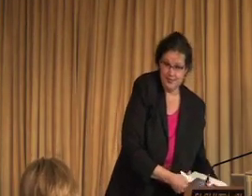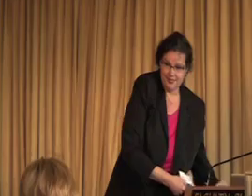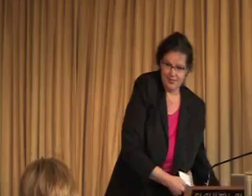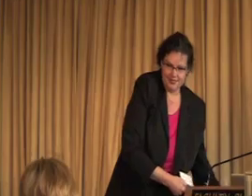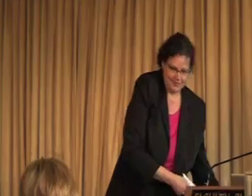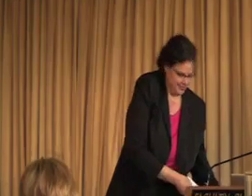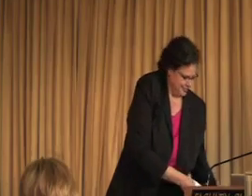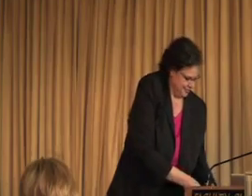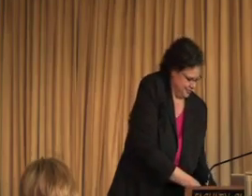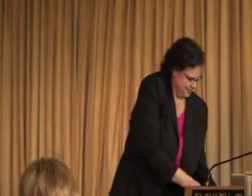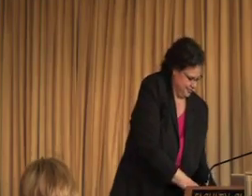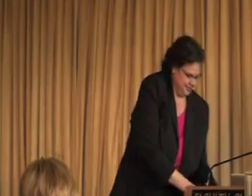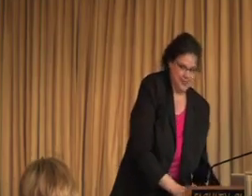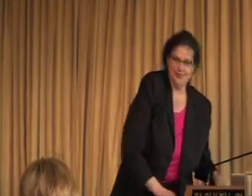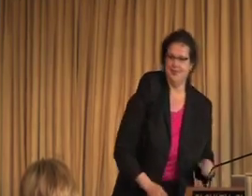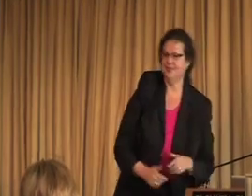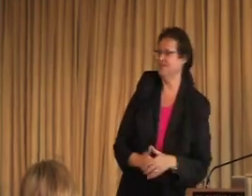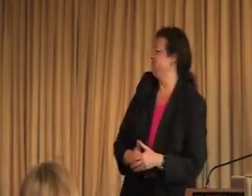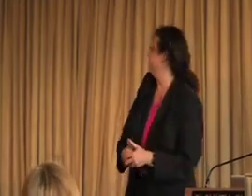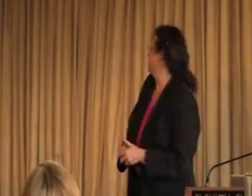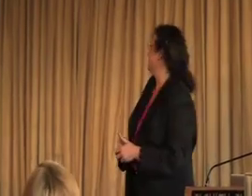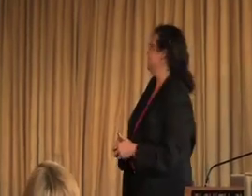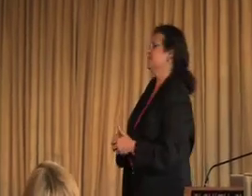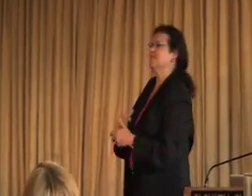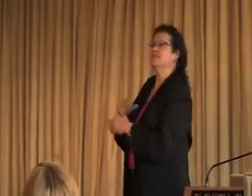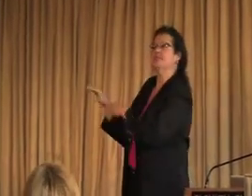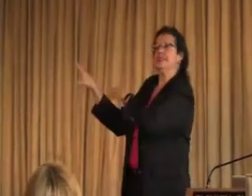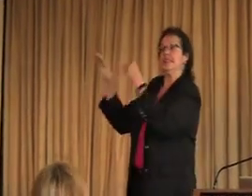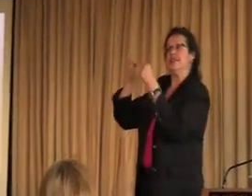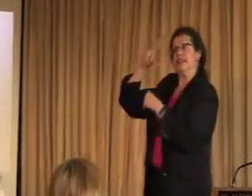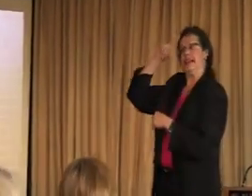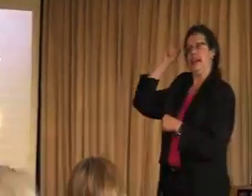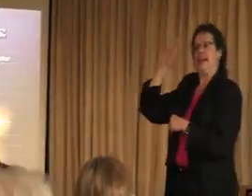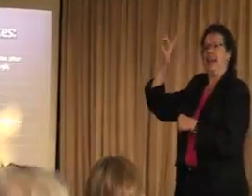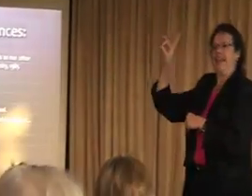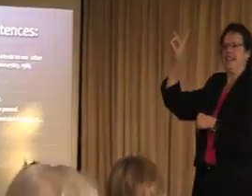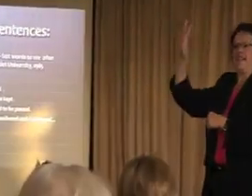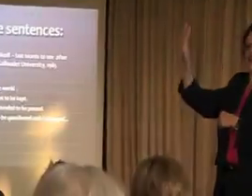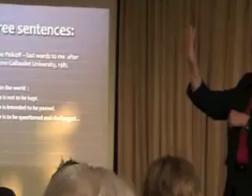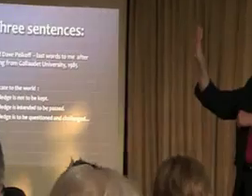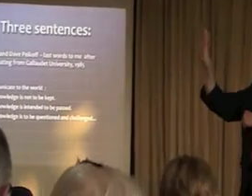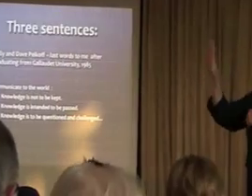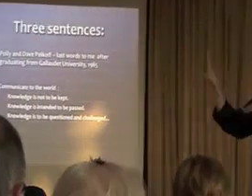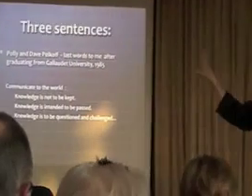were an important part of my life, and I want to share that with you. When I was leaving